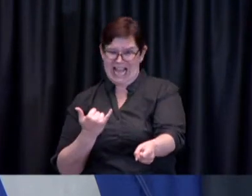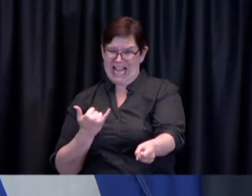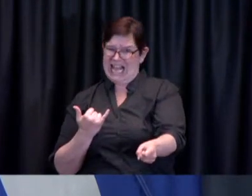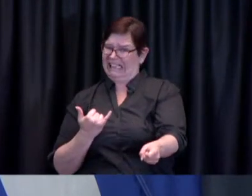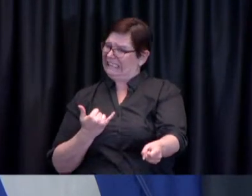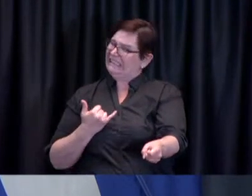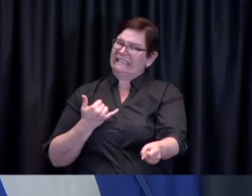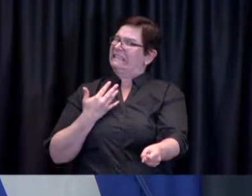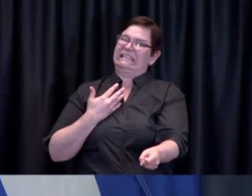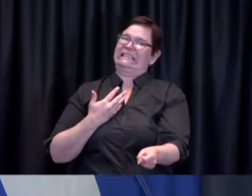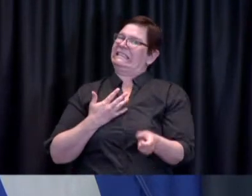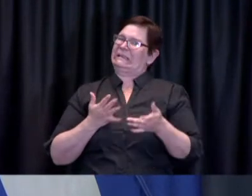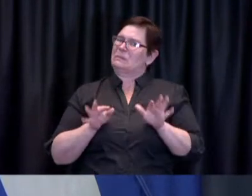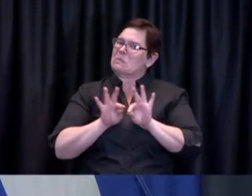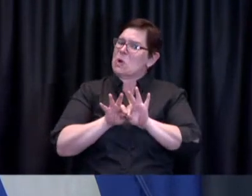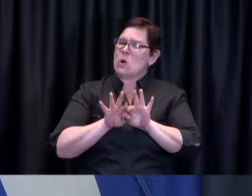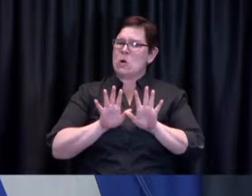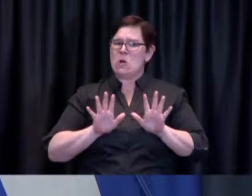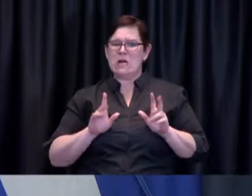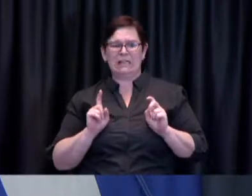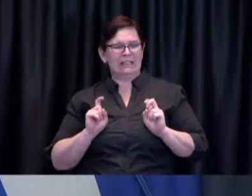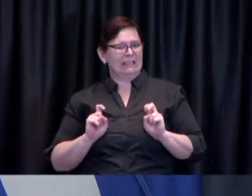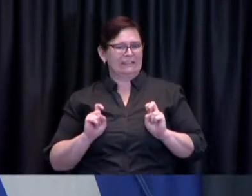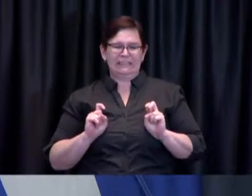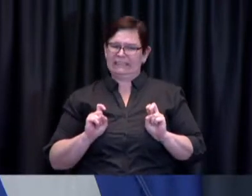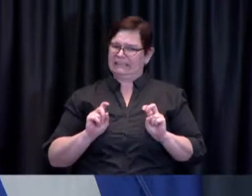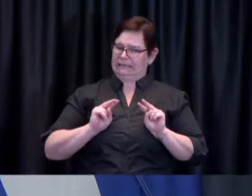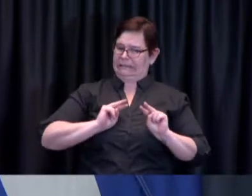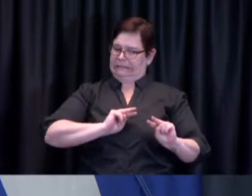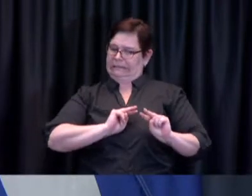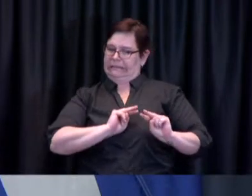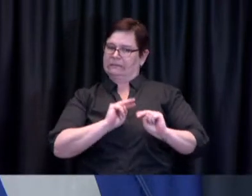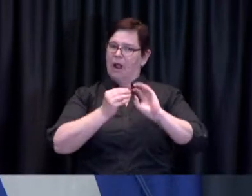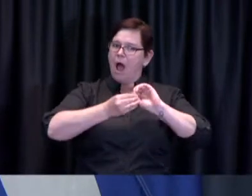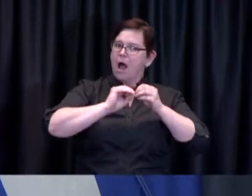and we need to rely on our data and the best available science to put us in good stead